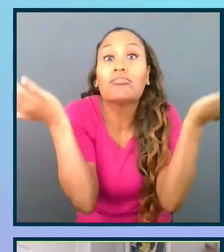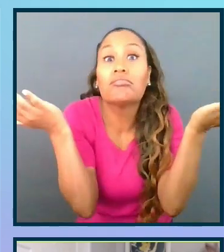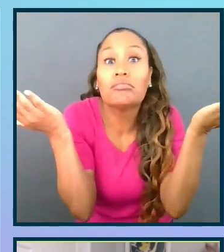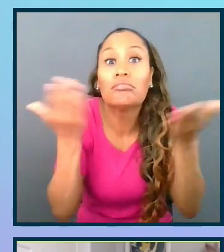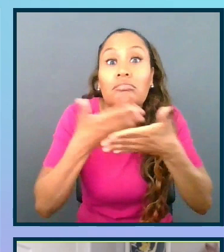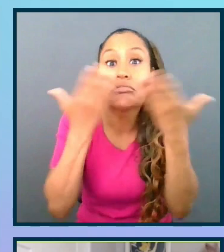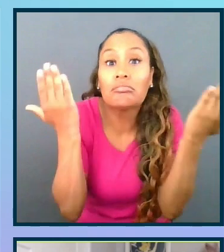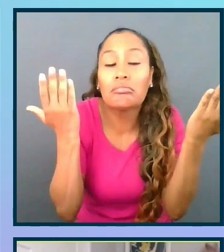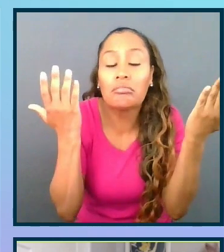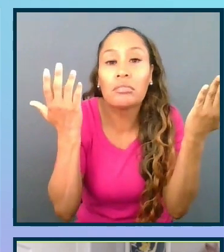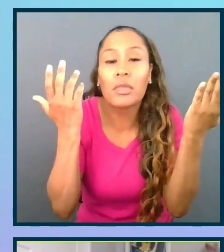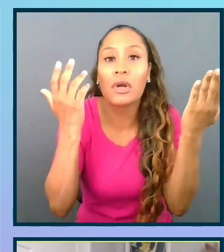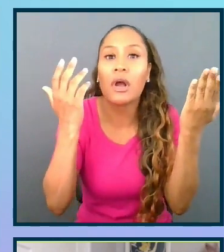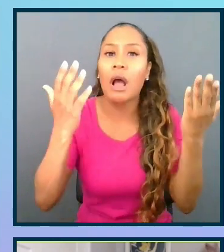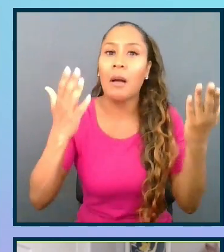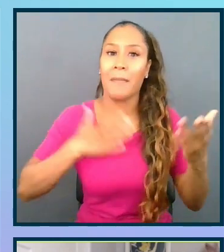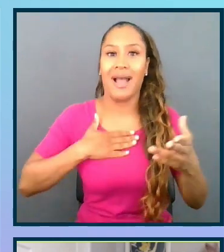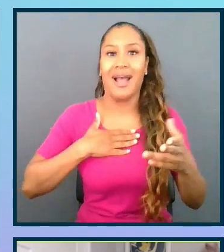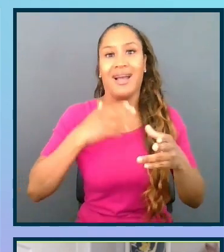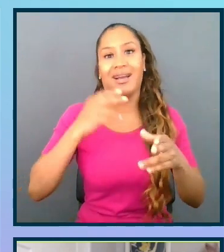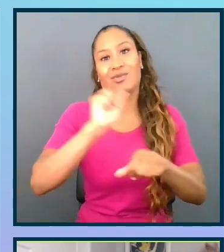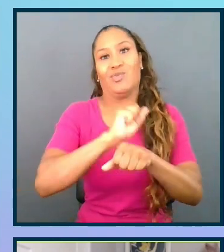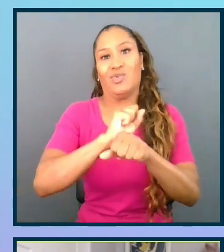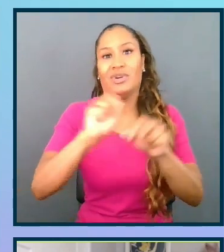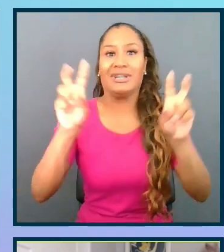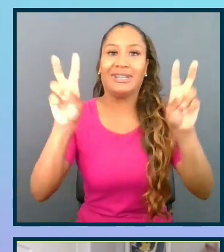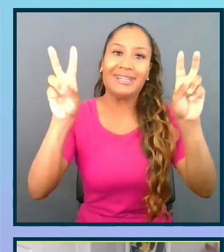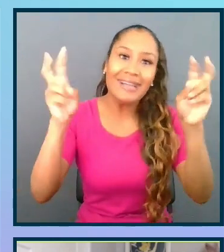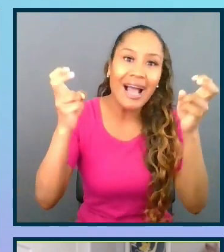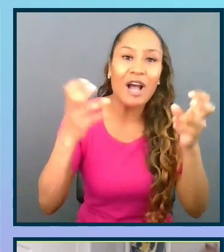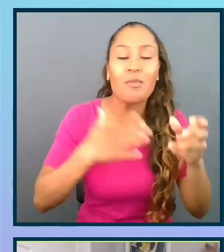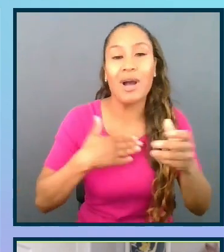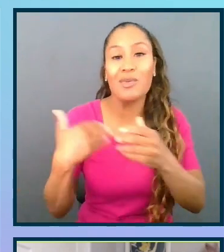And although I have the title and responsibilities of accessibility designer,